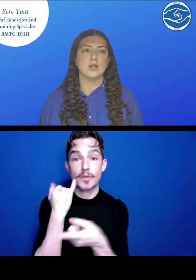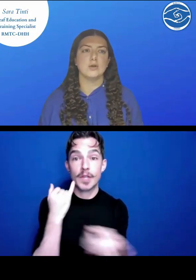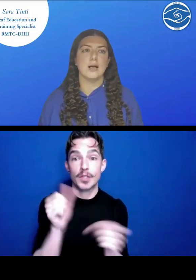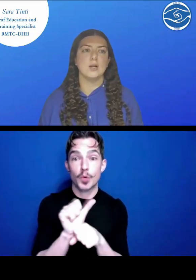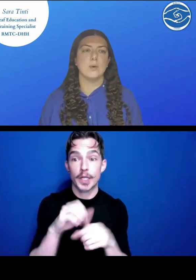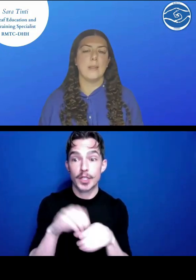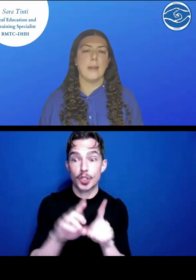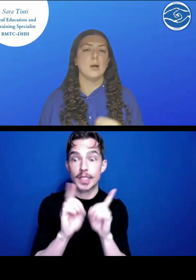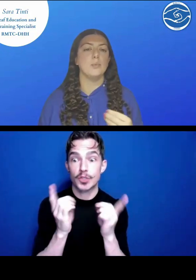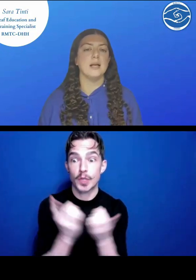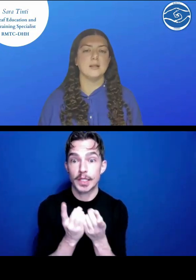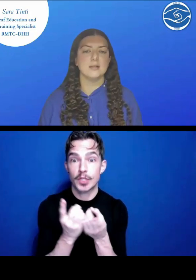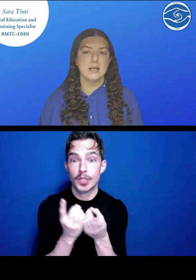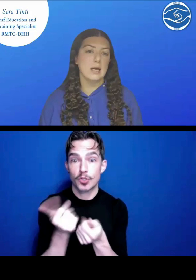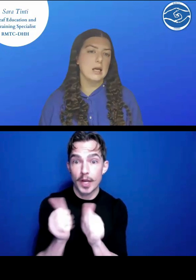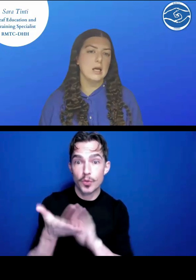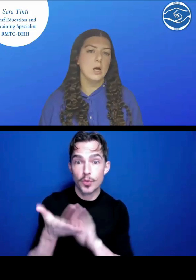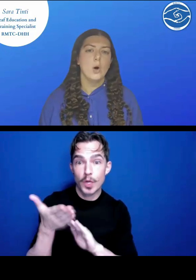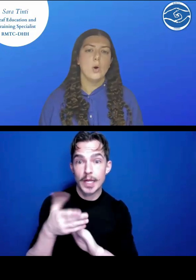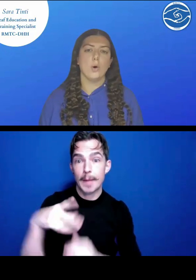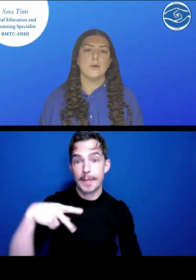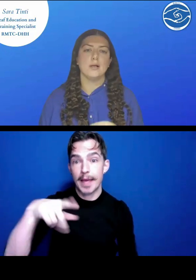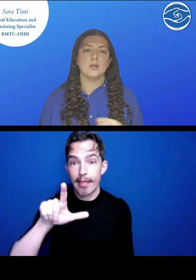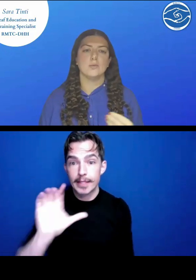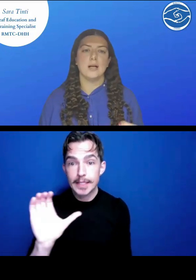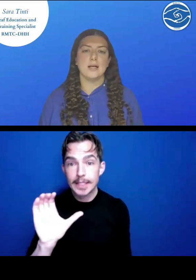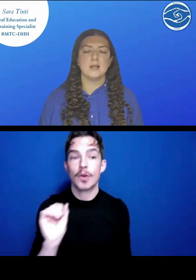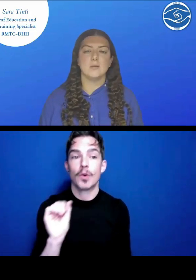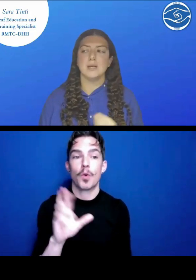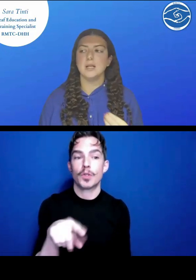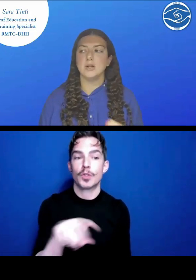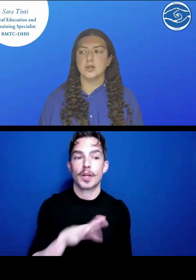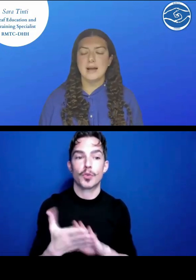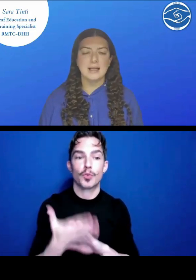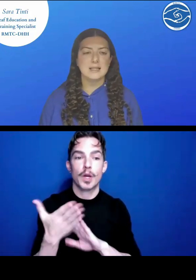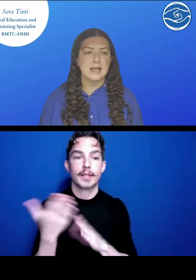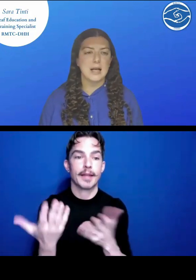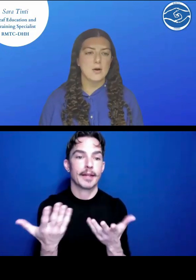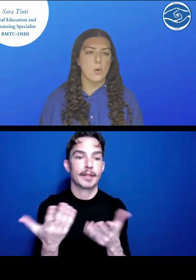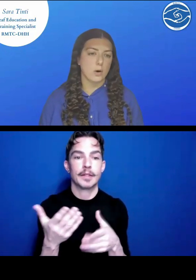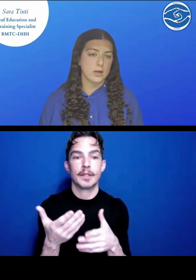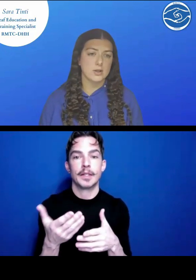you're trying to run like a PLC or you guys are running some inner trainings together or